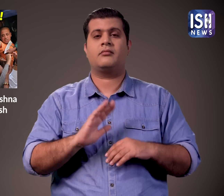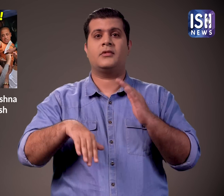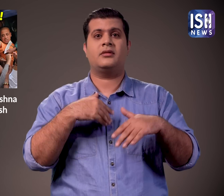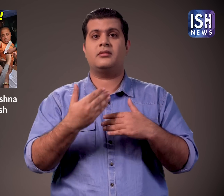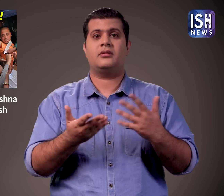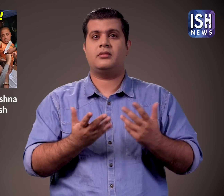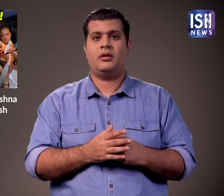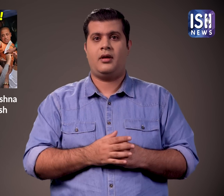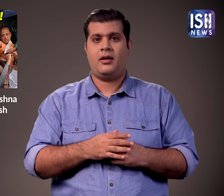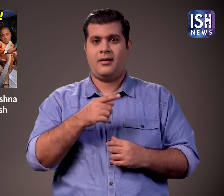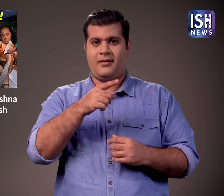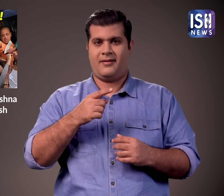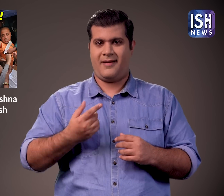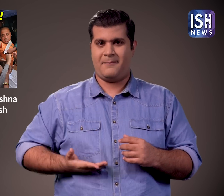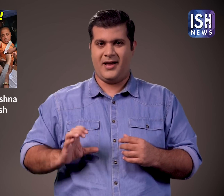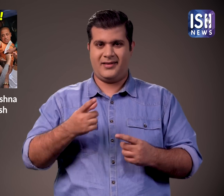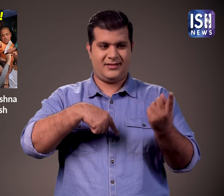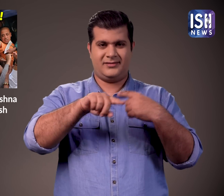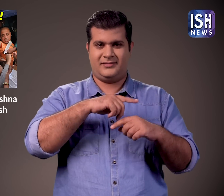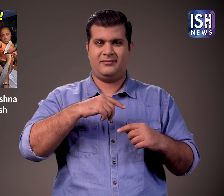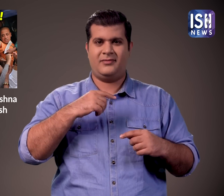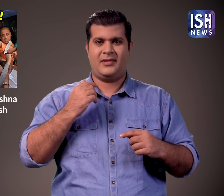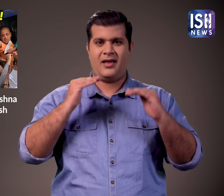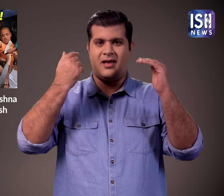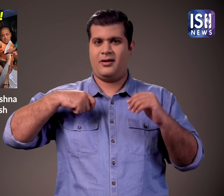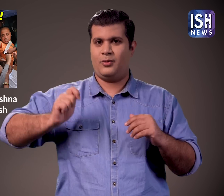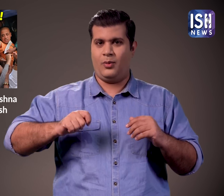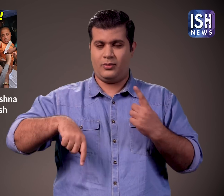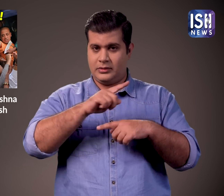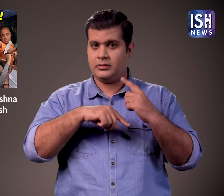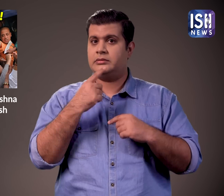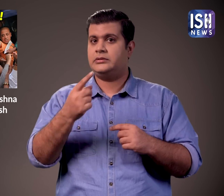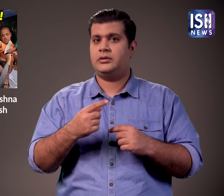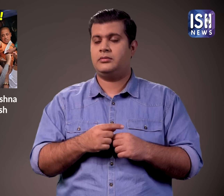Later, the Bangladesh high court ordered that